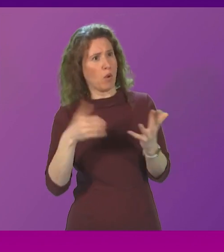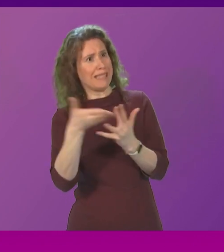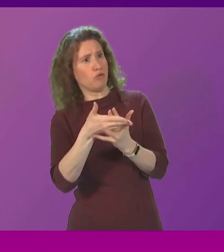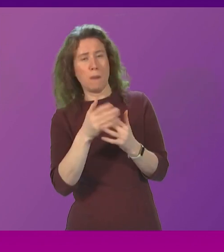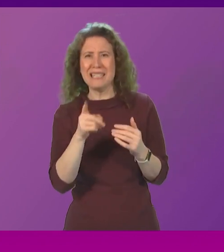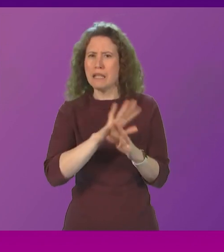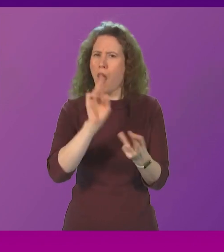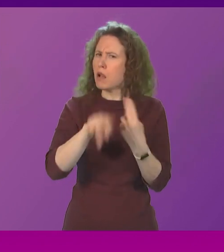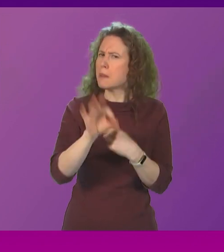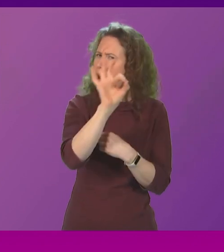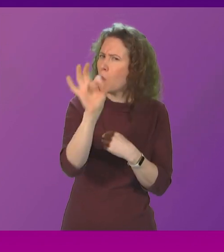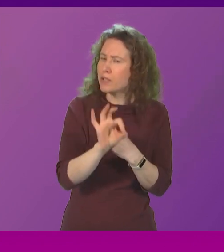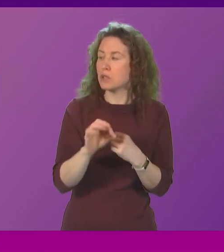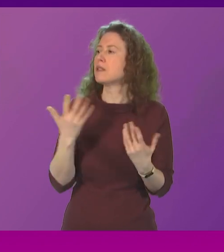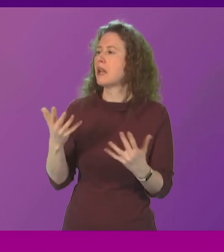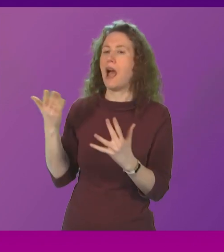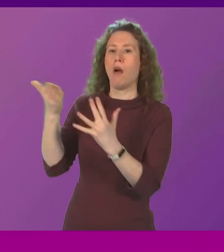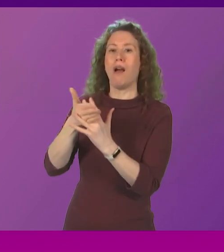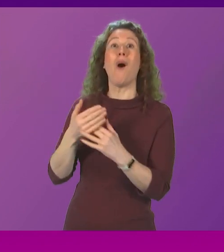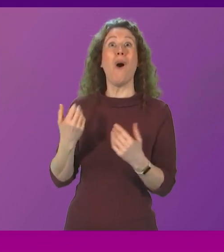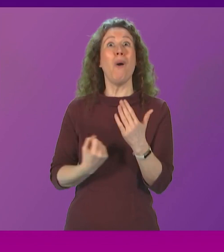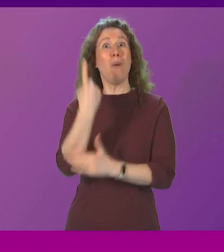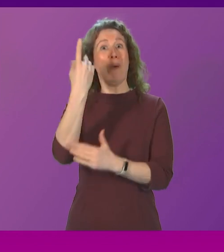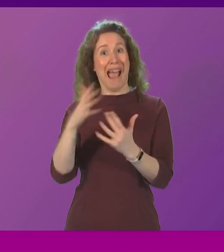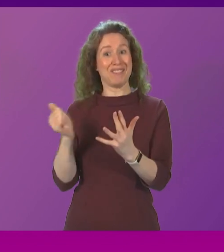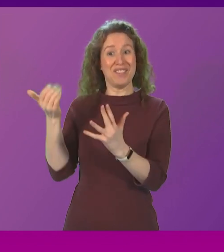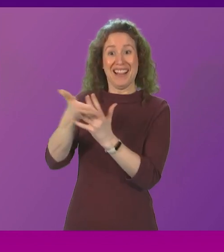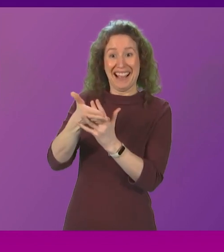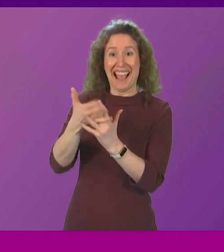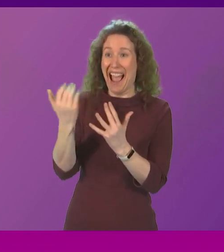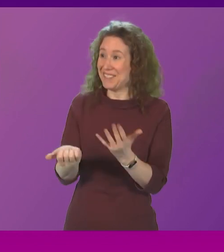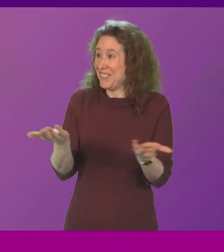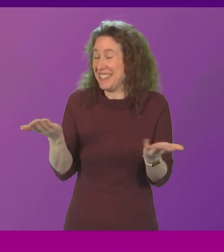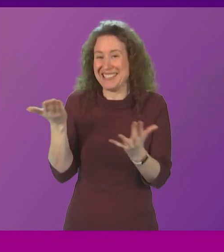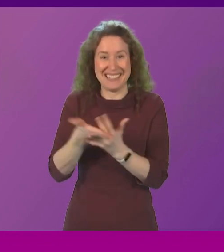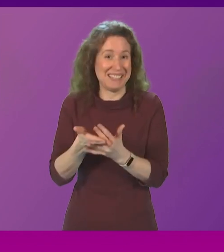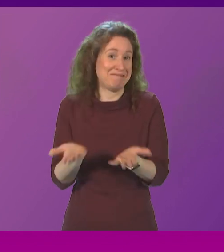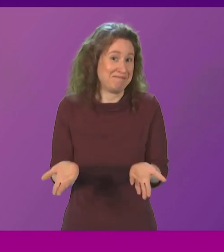at all, because I specifically asked—